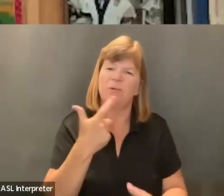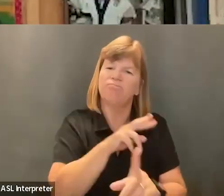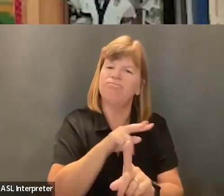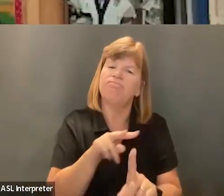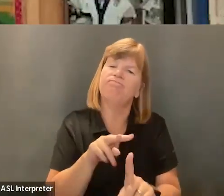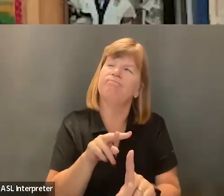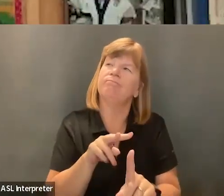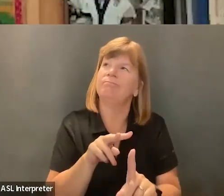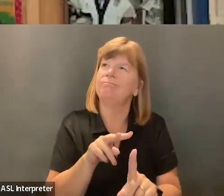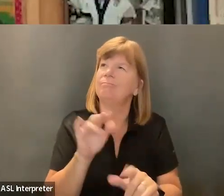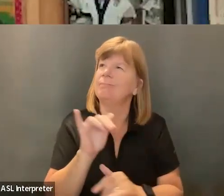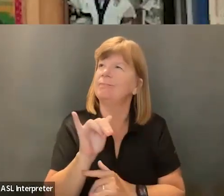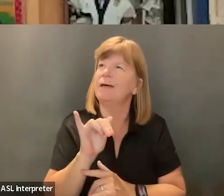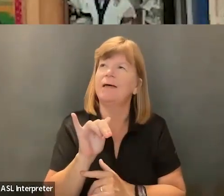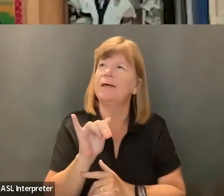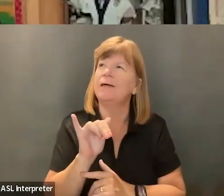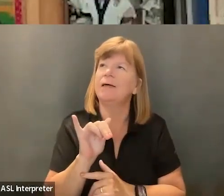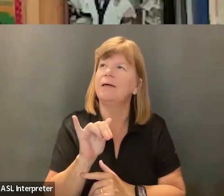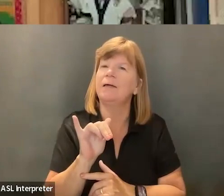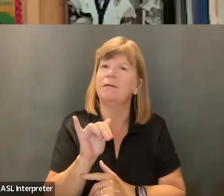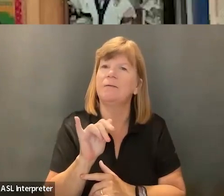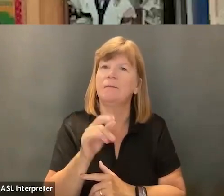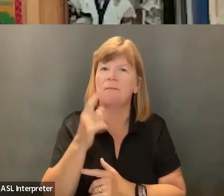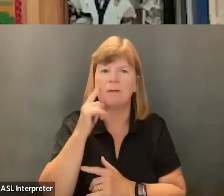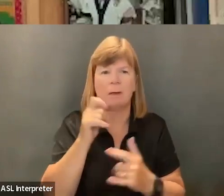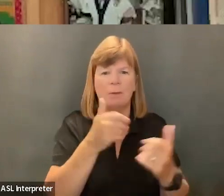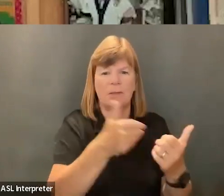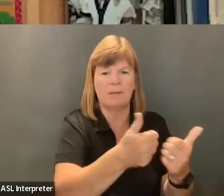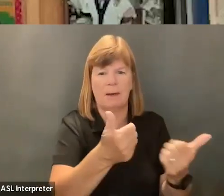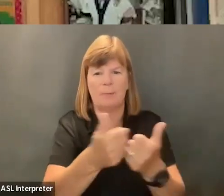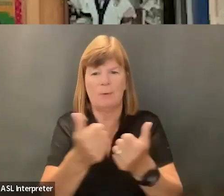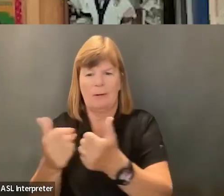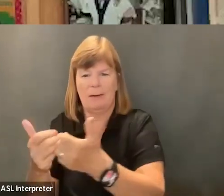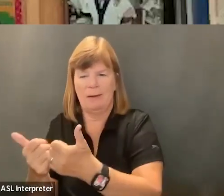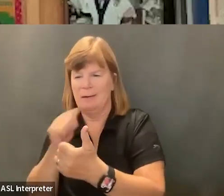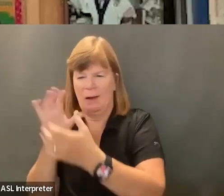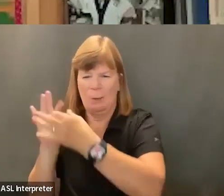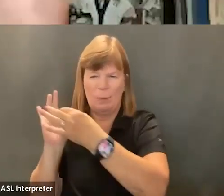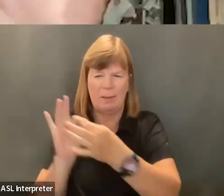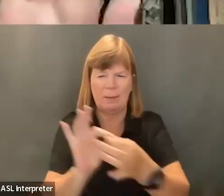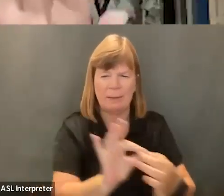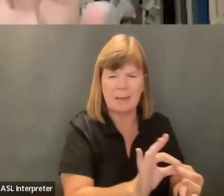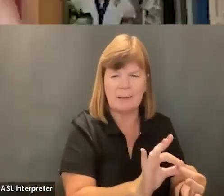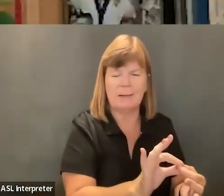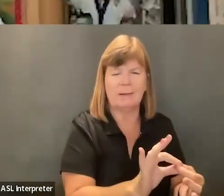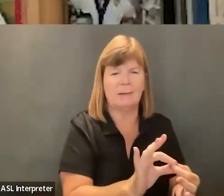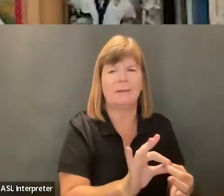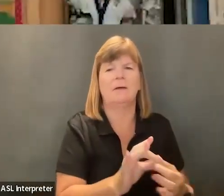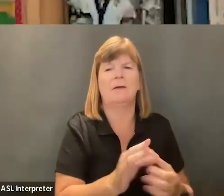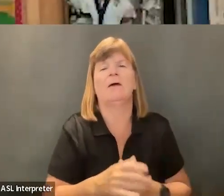each distinct from one another and not related to one another into a larger whole so teachers